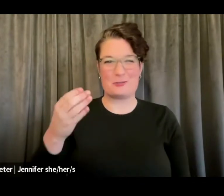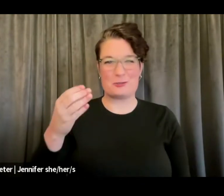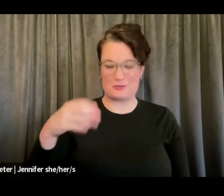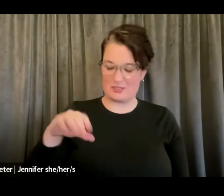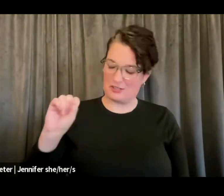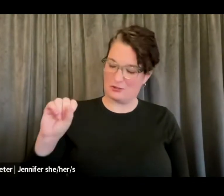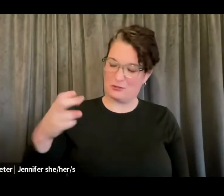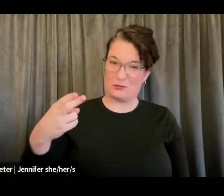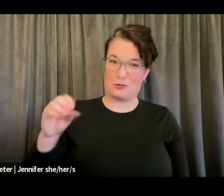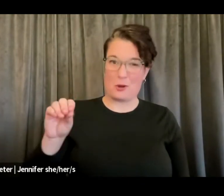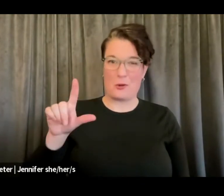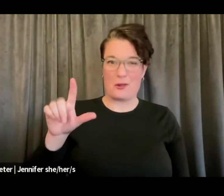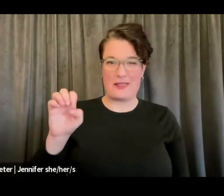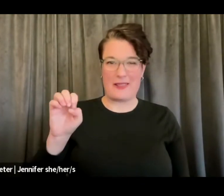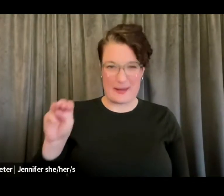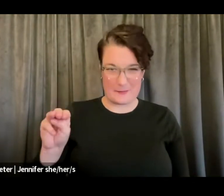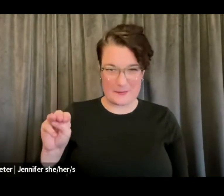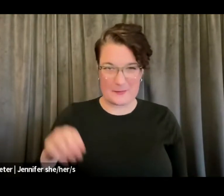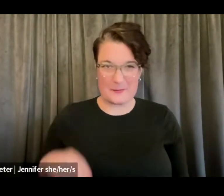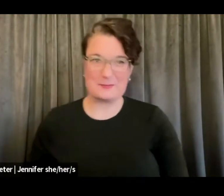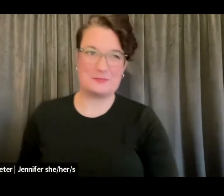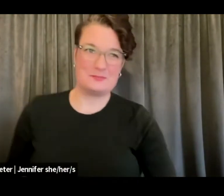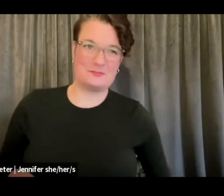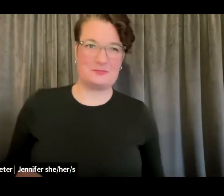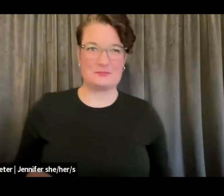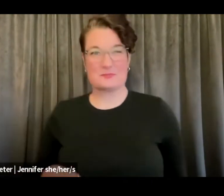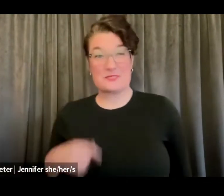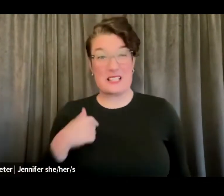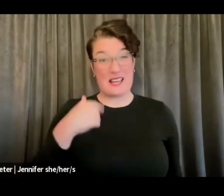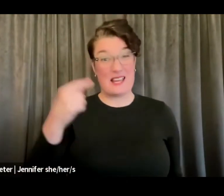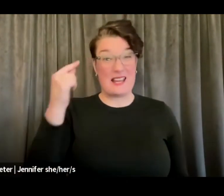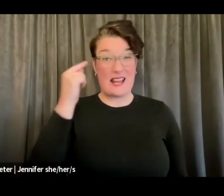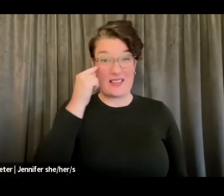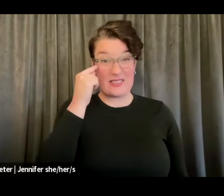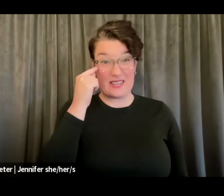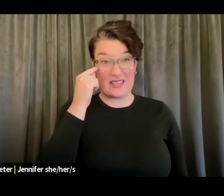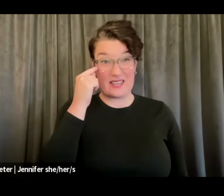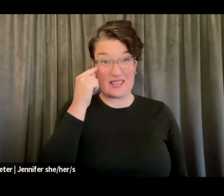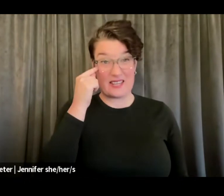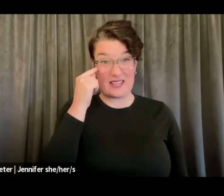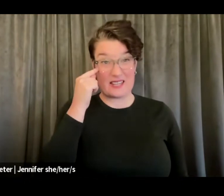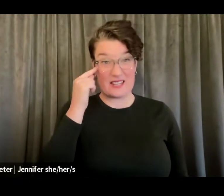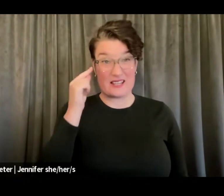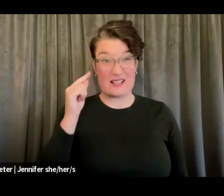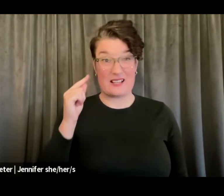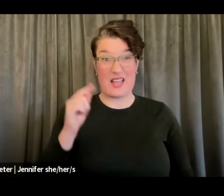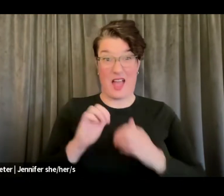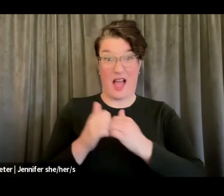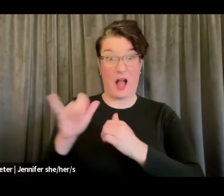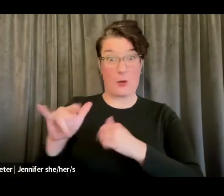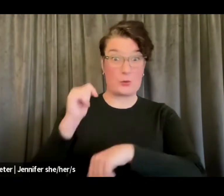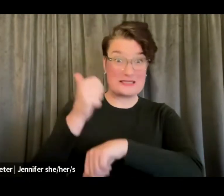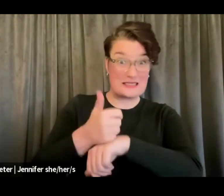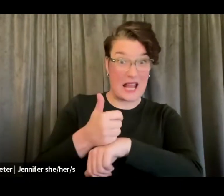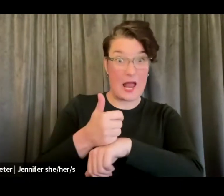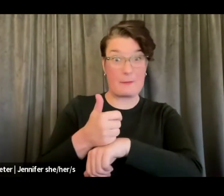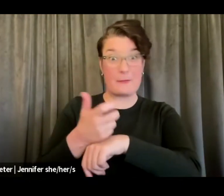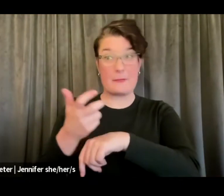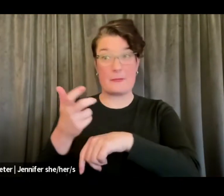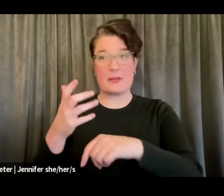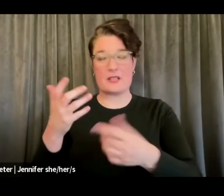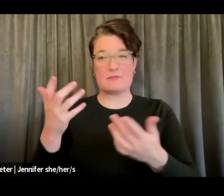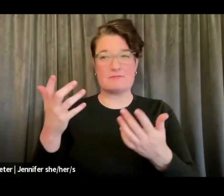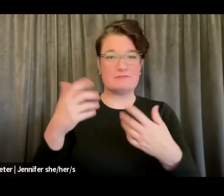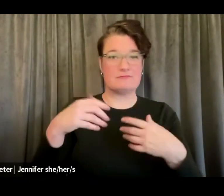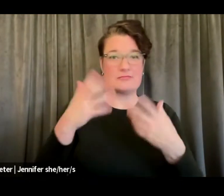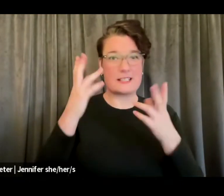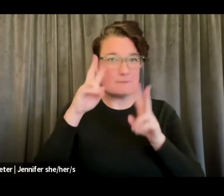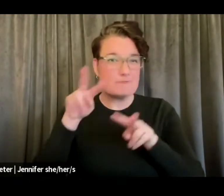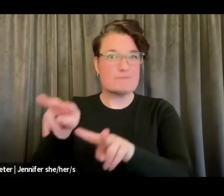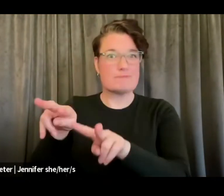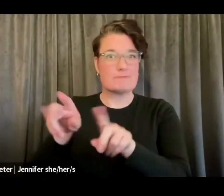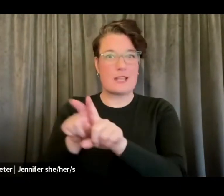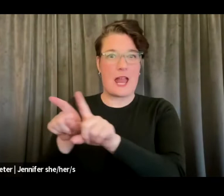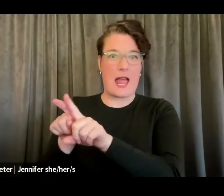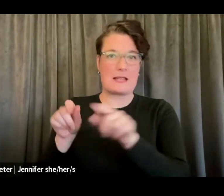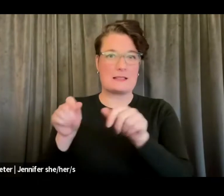And it was, I think in many ways set up and like held as this space that kind of.